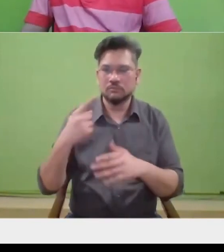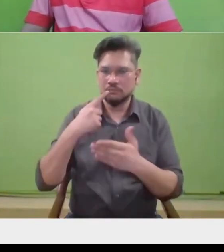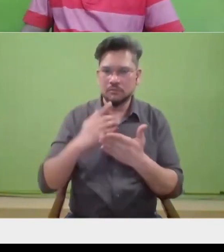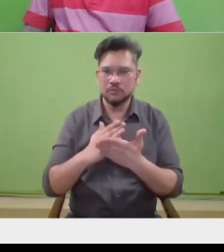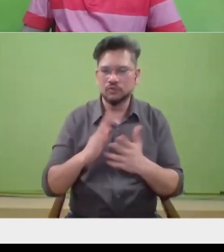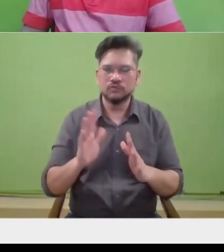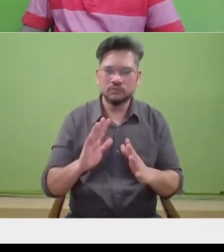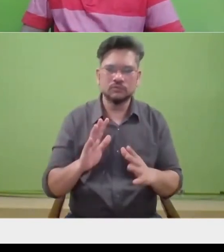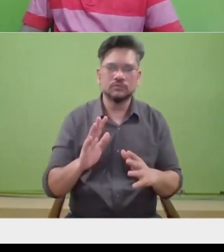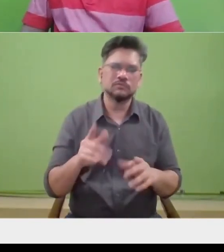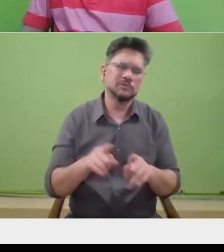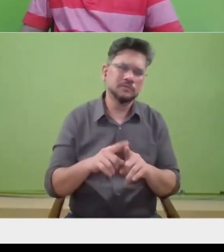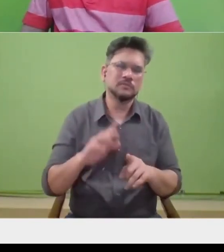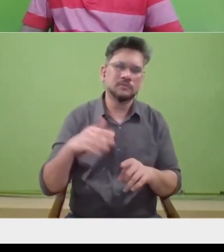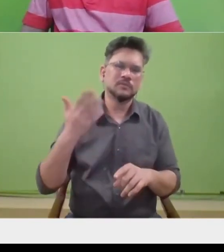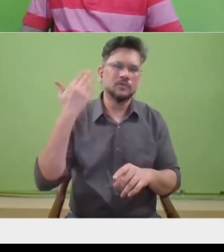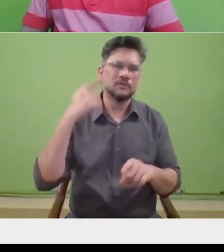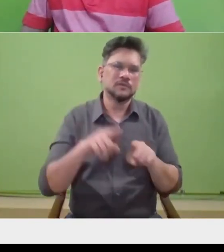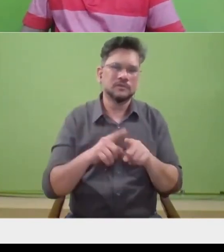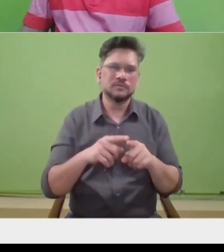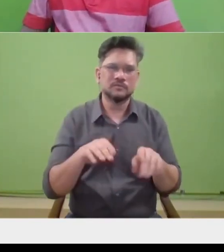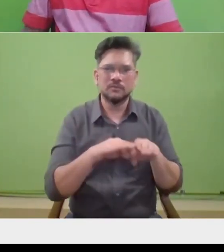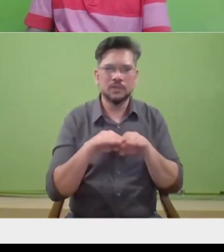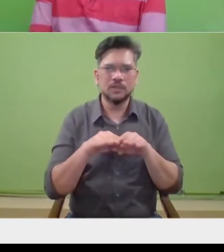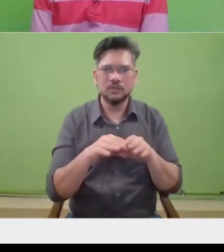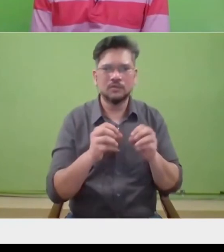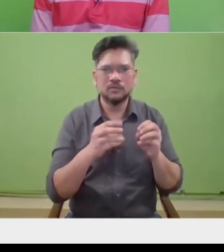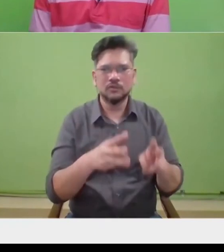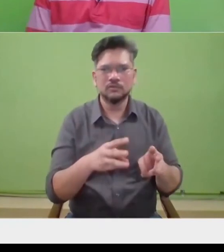because this is what we used to do in equal opportunity cell there case by case we used to